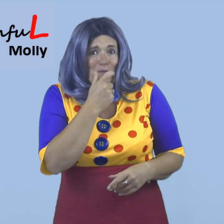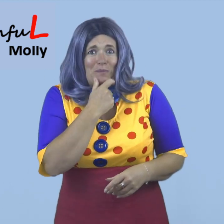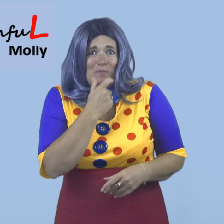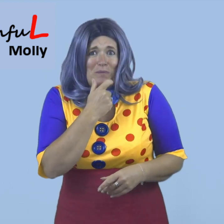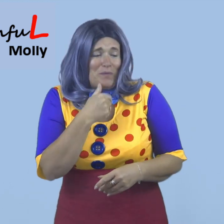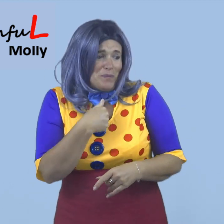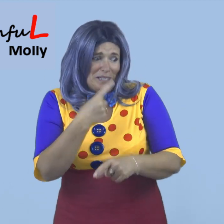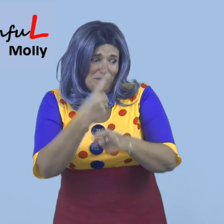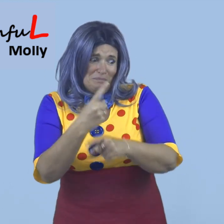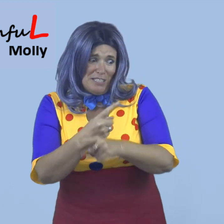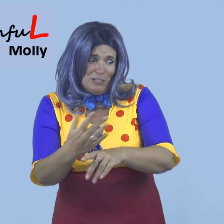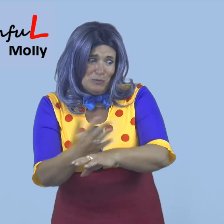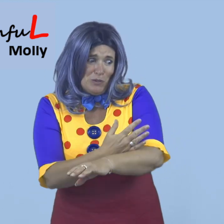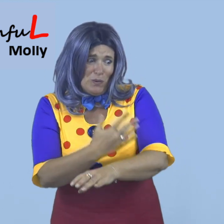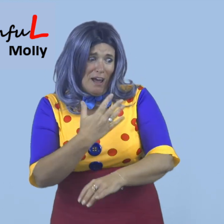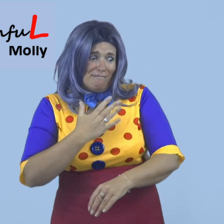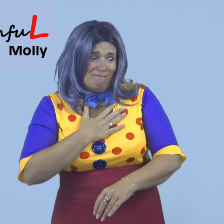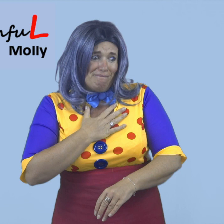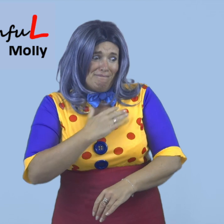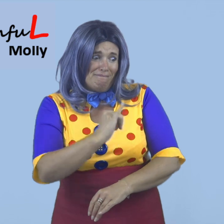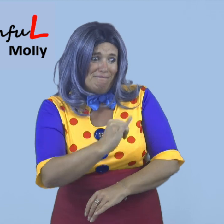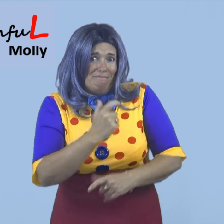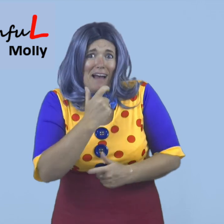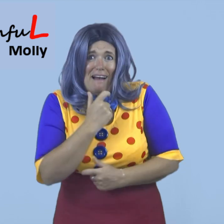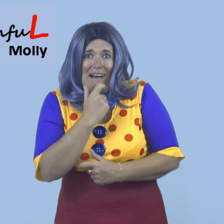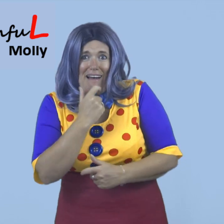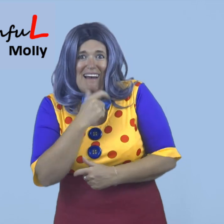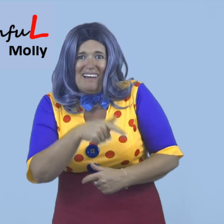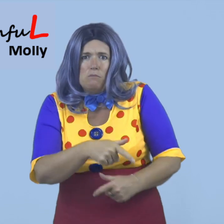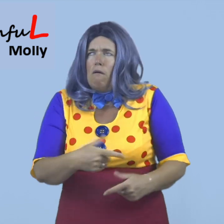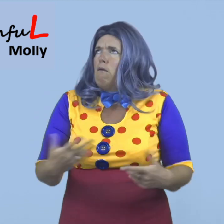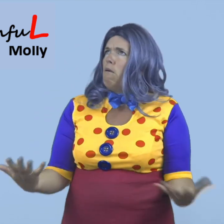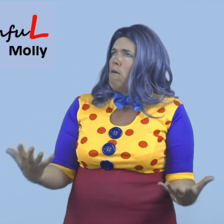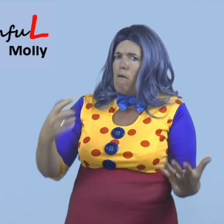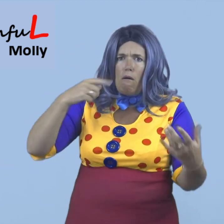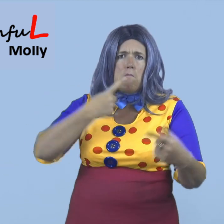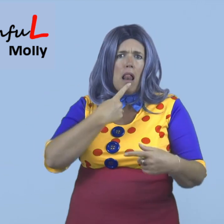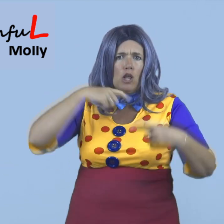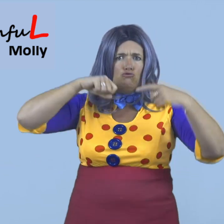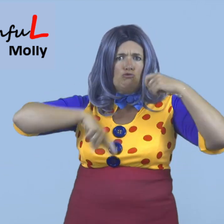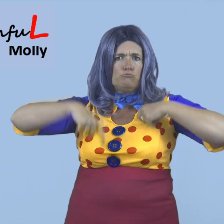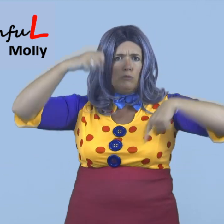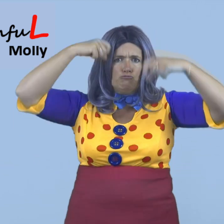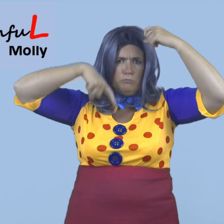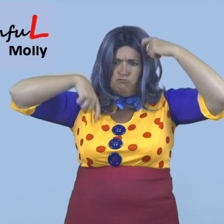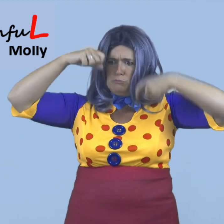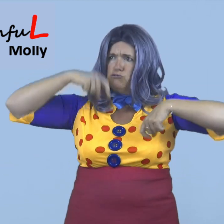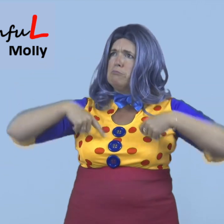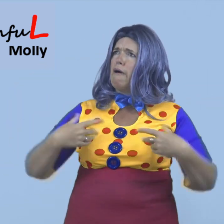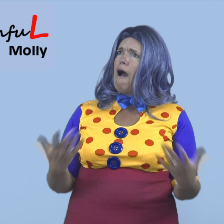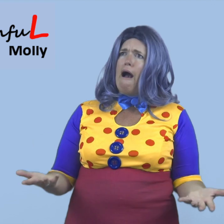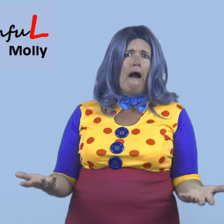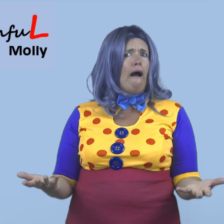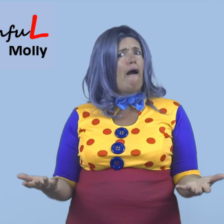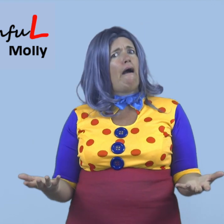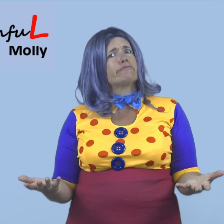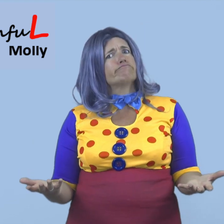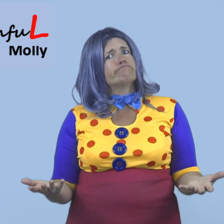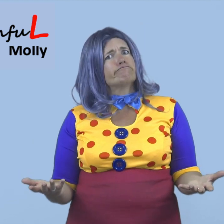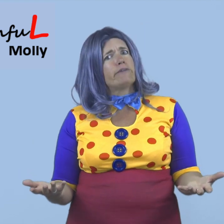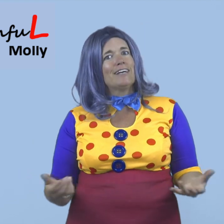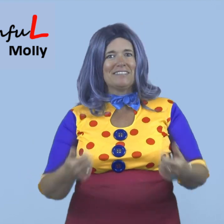“I think I spoke too soon,” said Bob, laughing at the site of Meg dripping with milk.